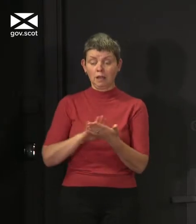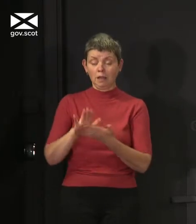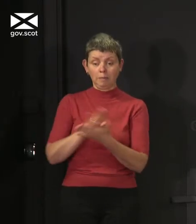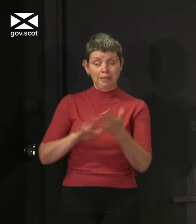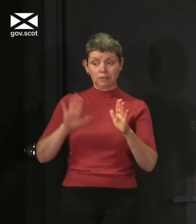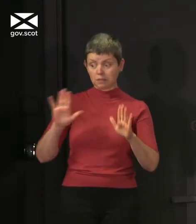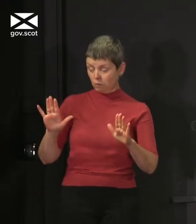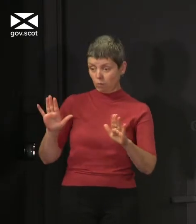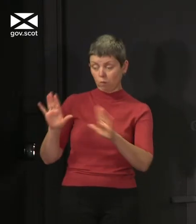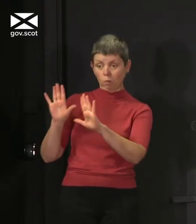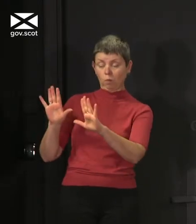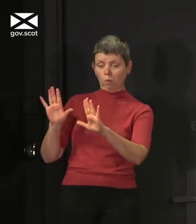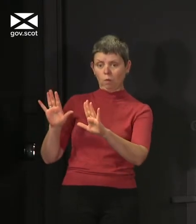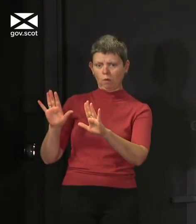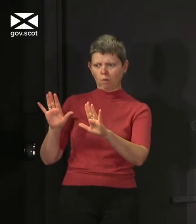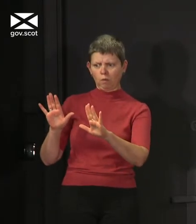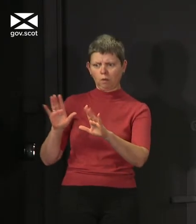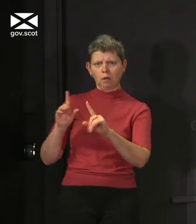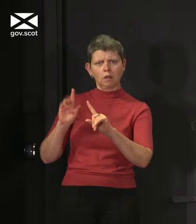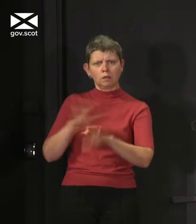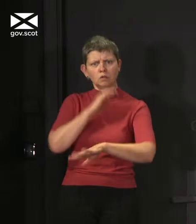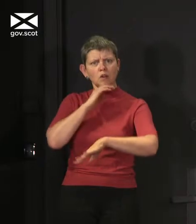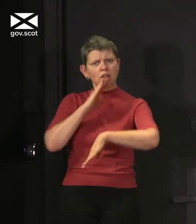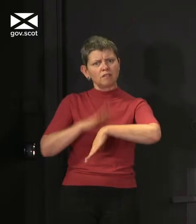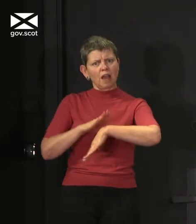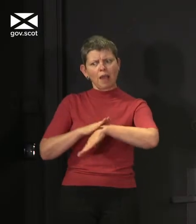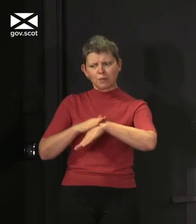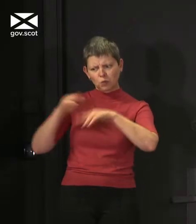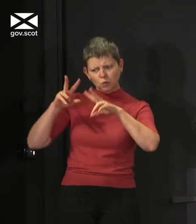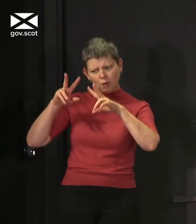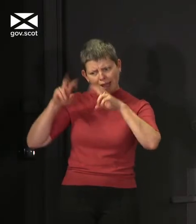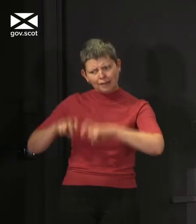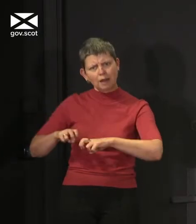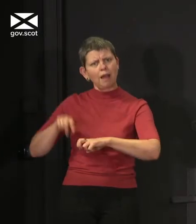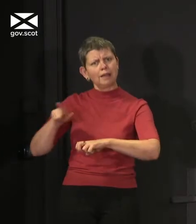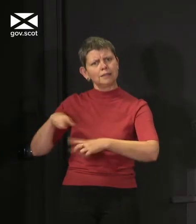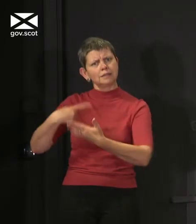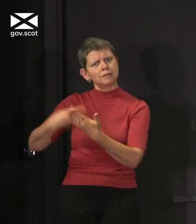of these discussions to analyse the actual proposal that was under discussion. I have